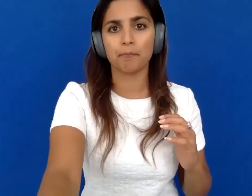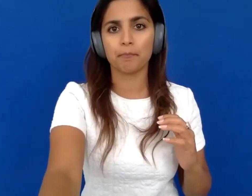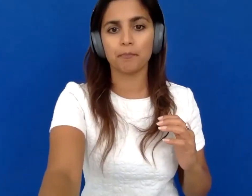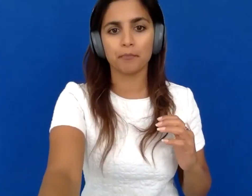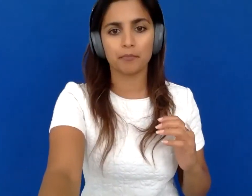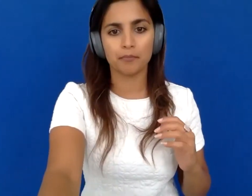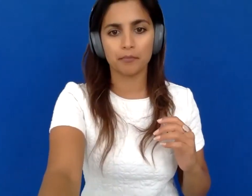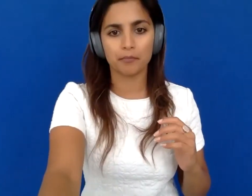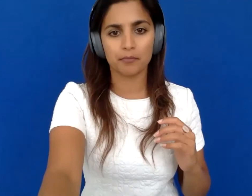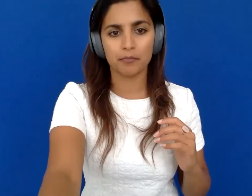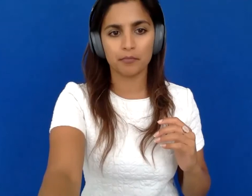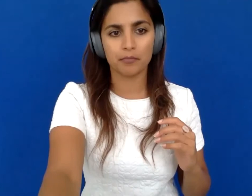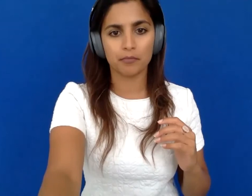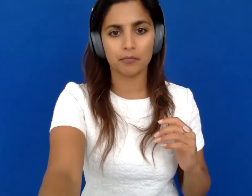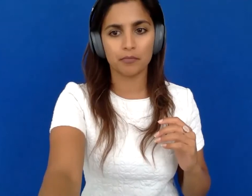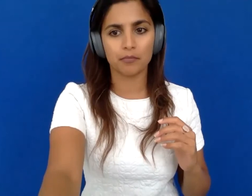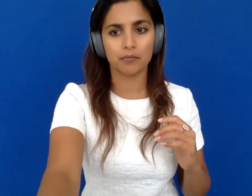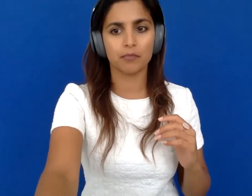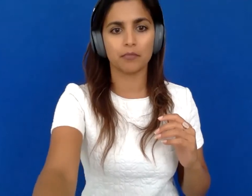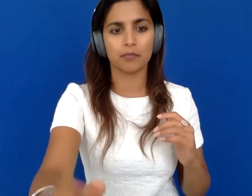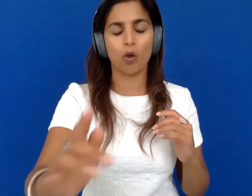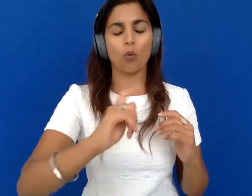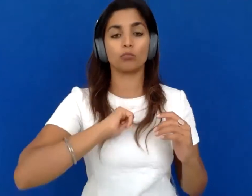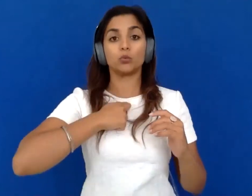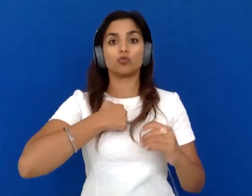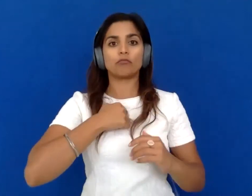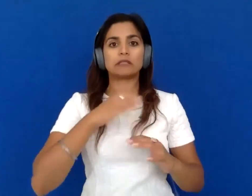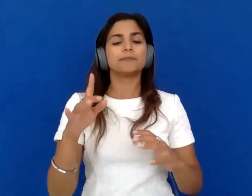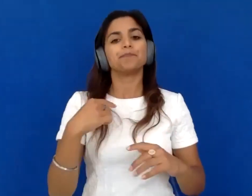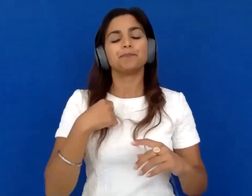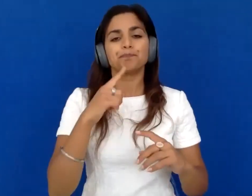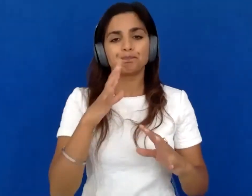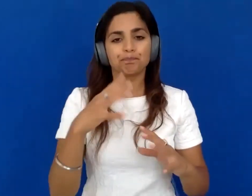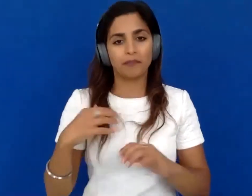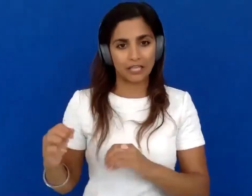sorry I was muted suddenly I'm just going to introduce Gaea again